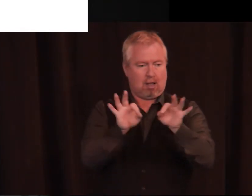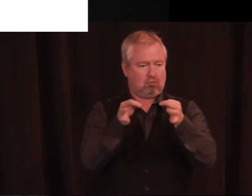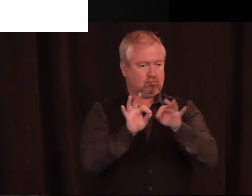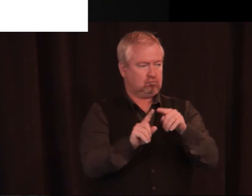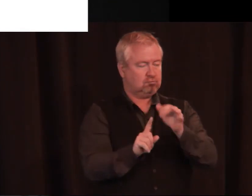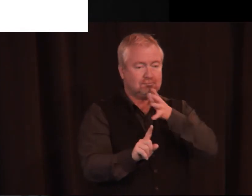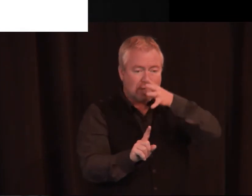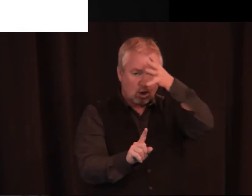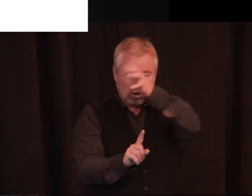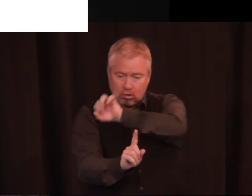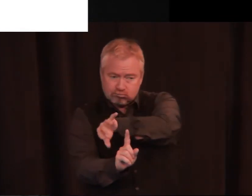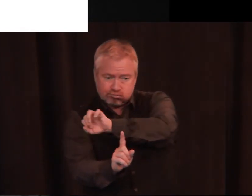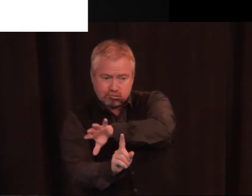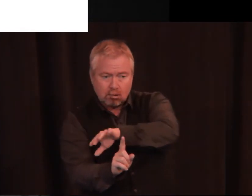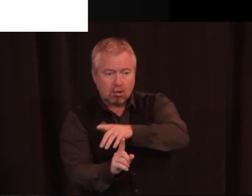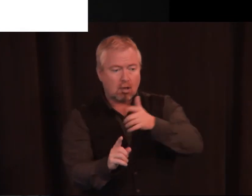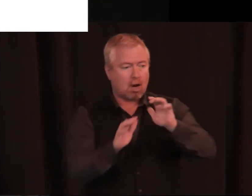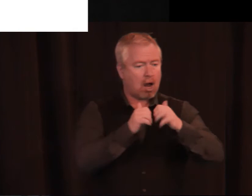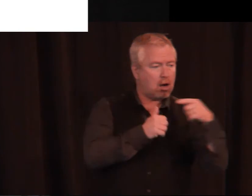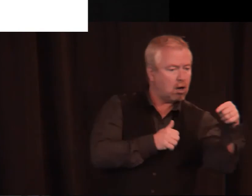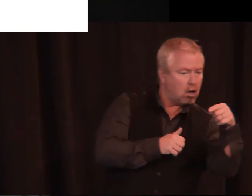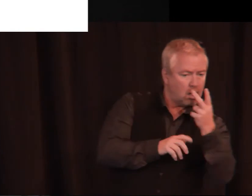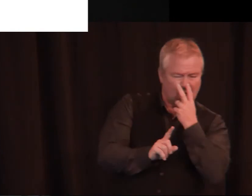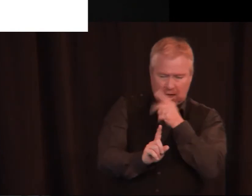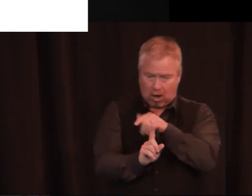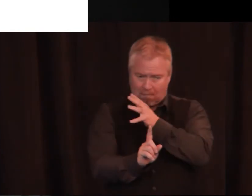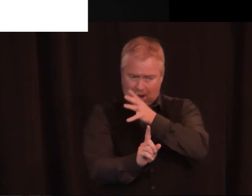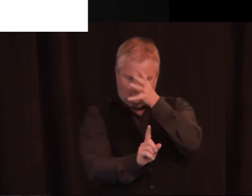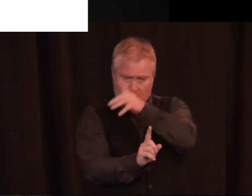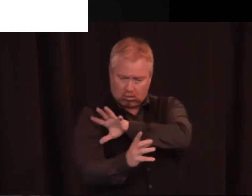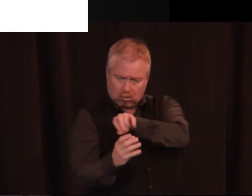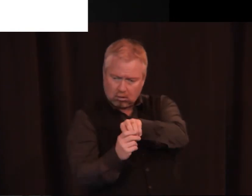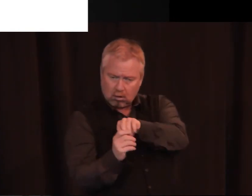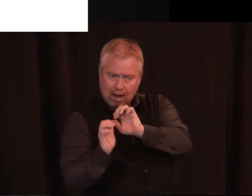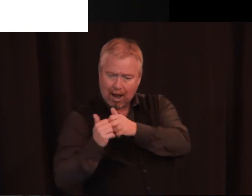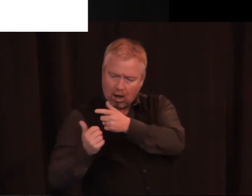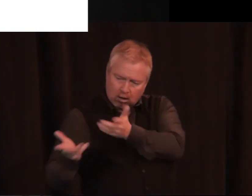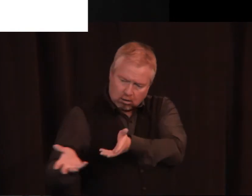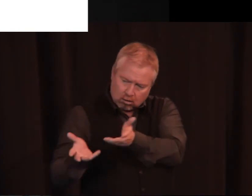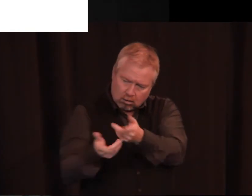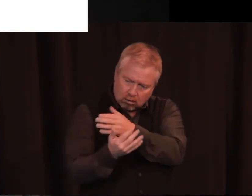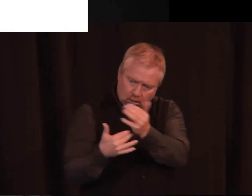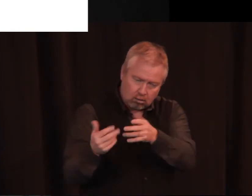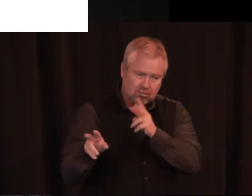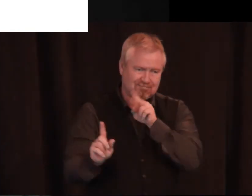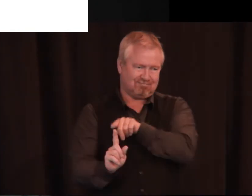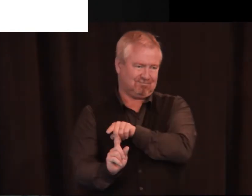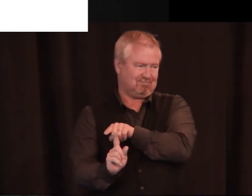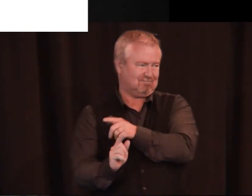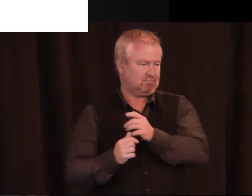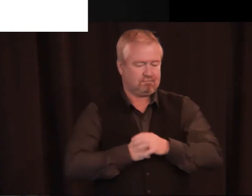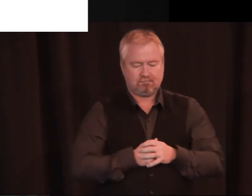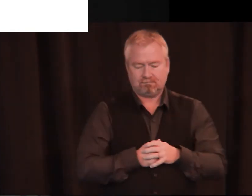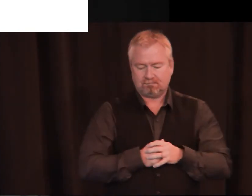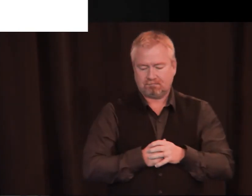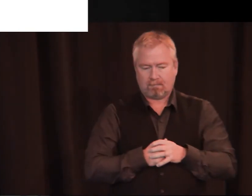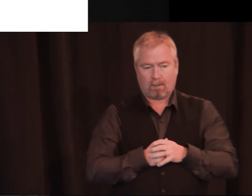And, so, we want to see, how are we doing with this and what are practice implications.